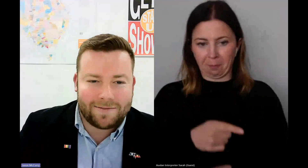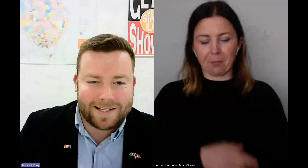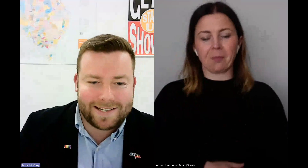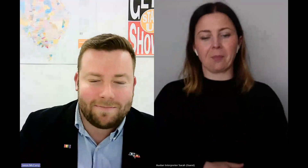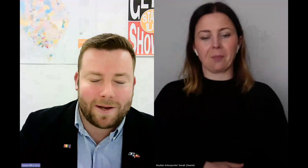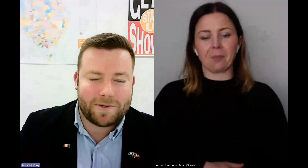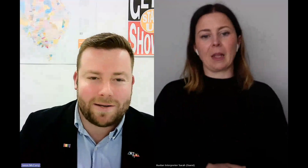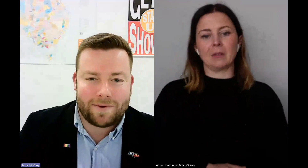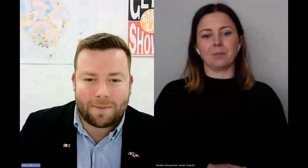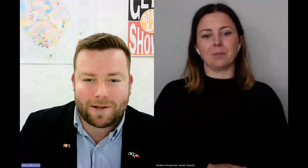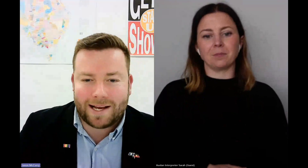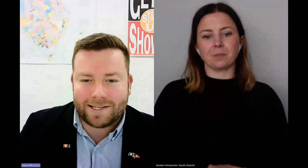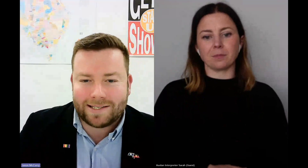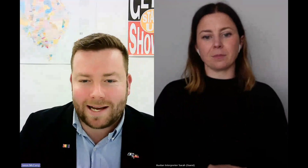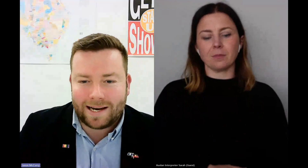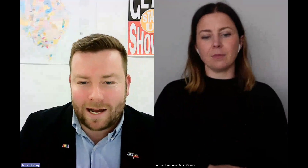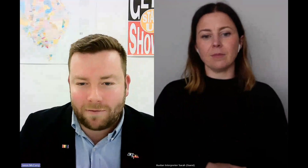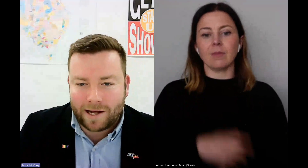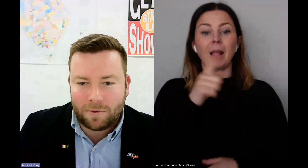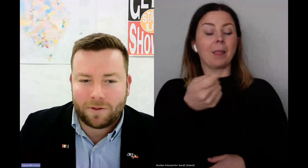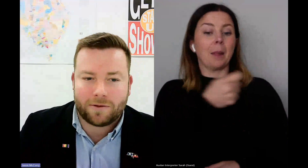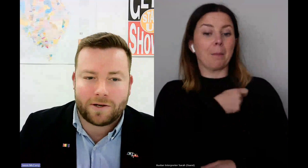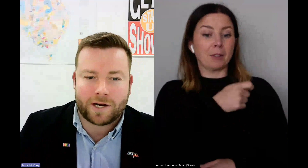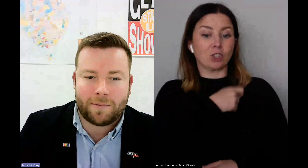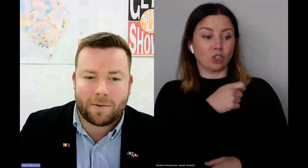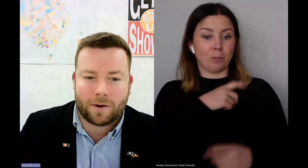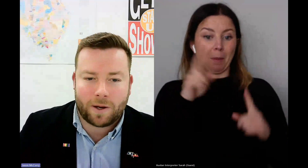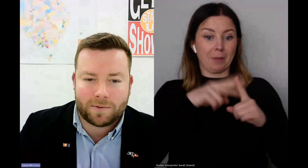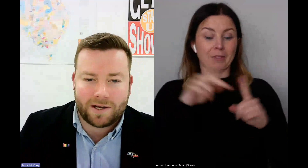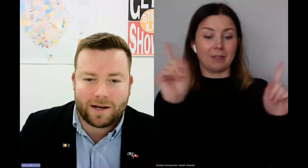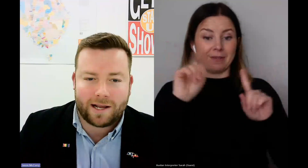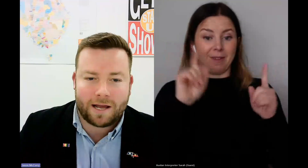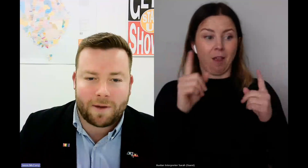As I mentioned membership applications are now available through the DREAM Network website and